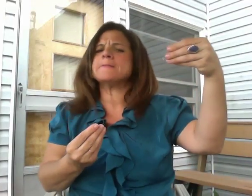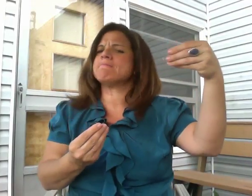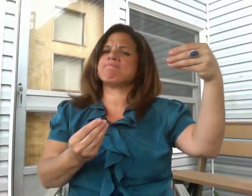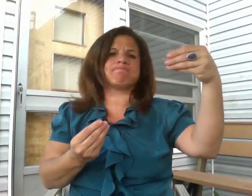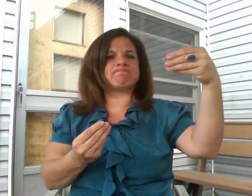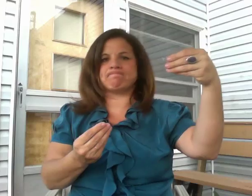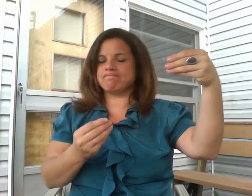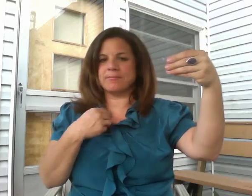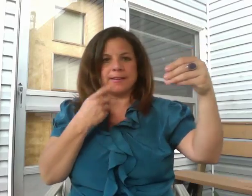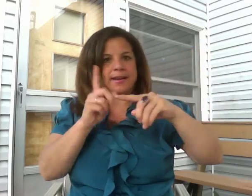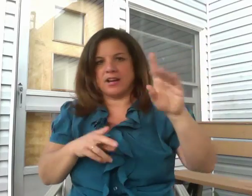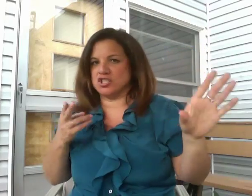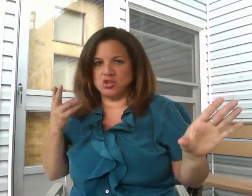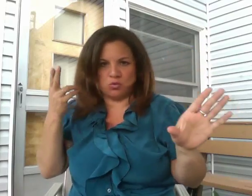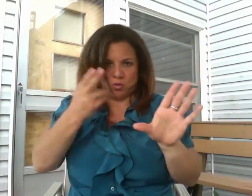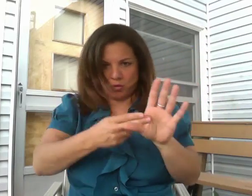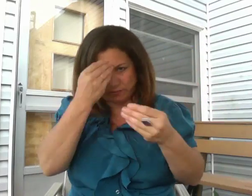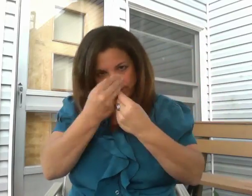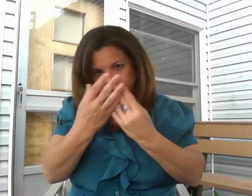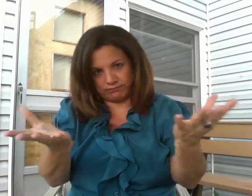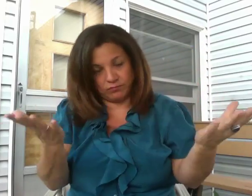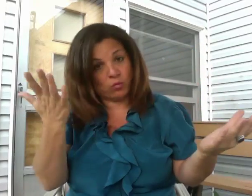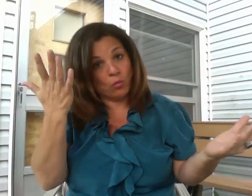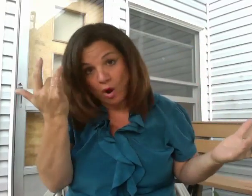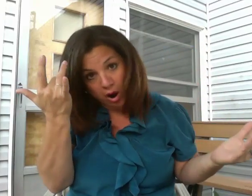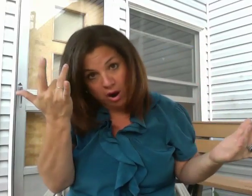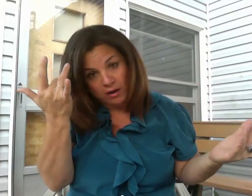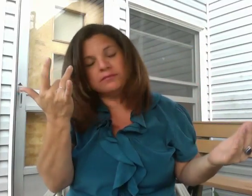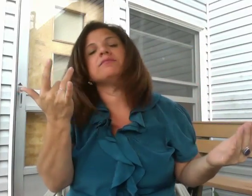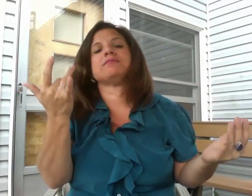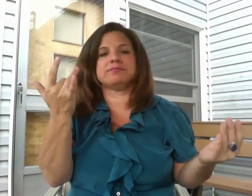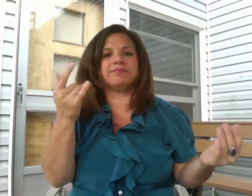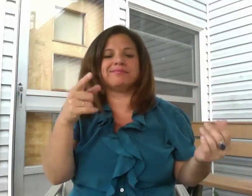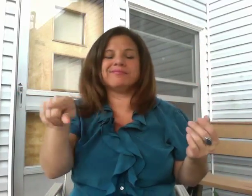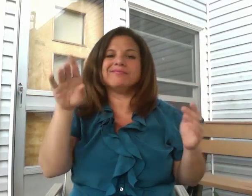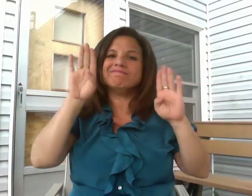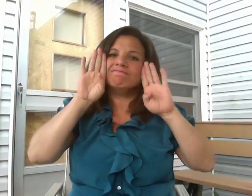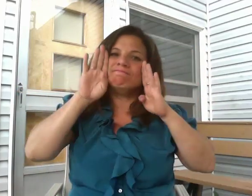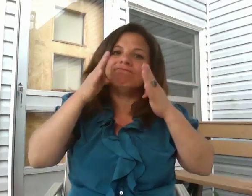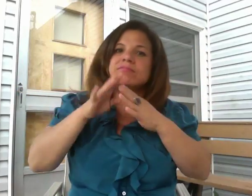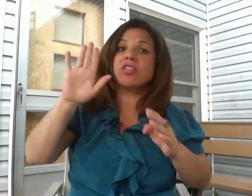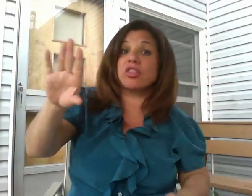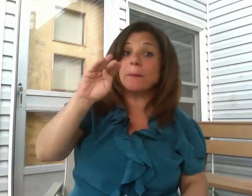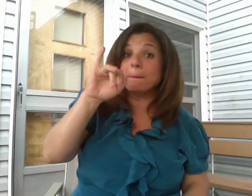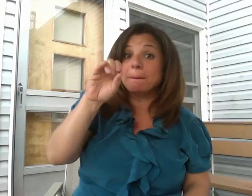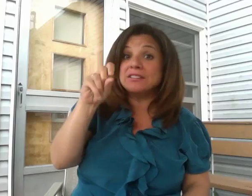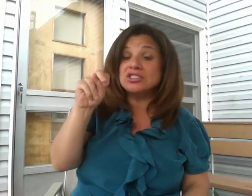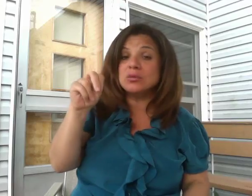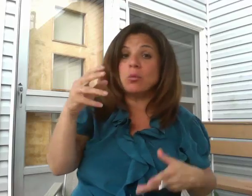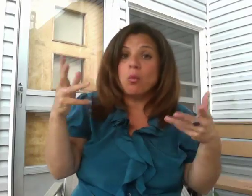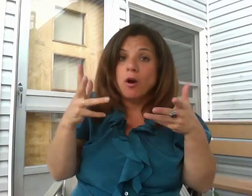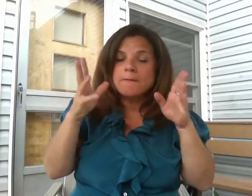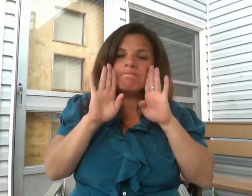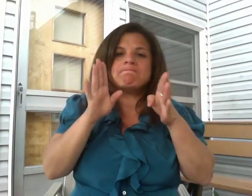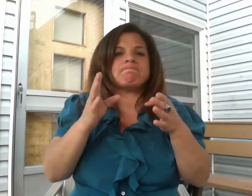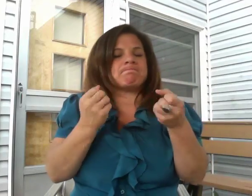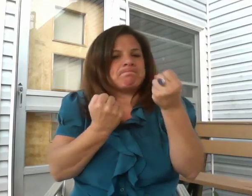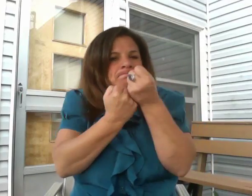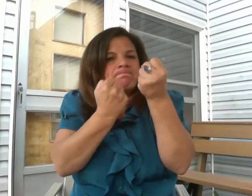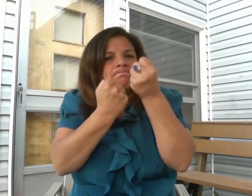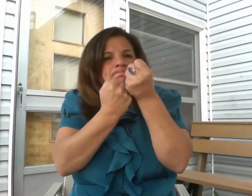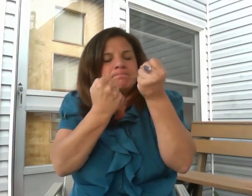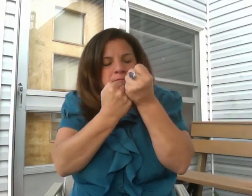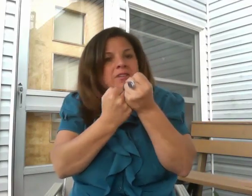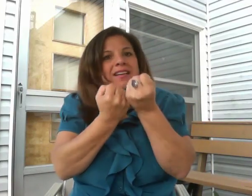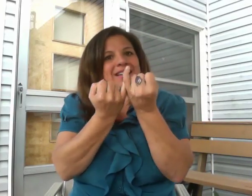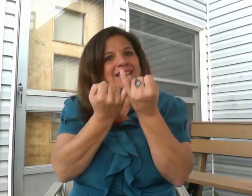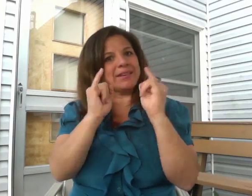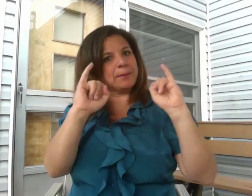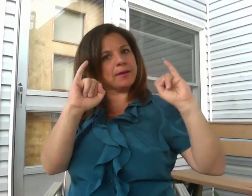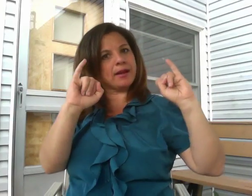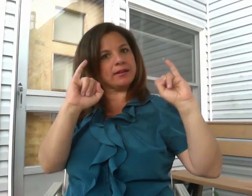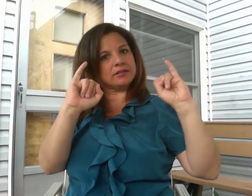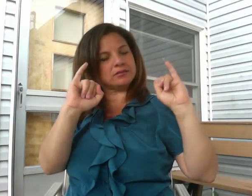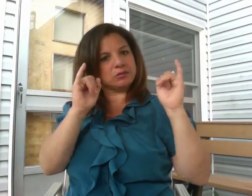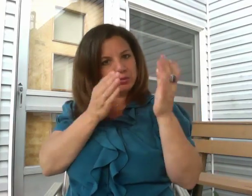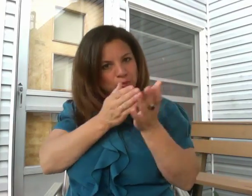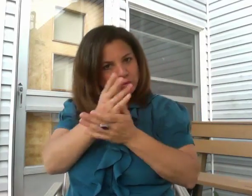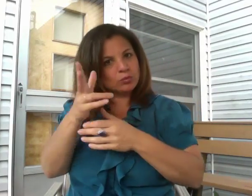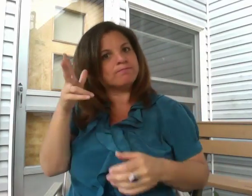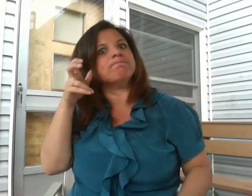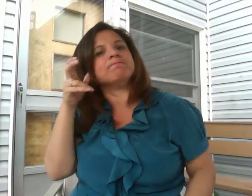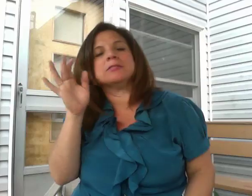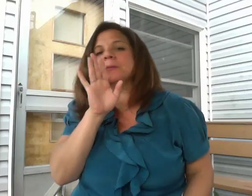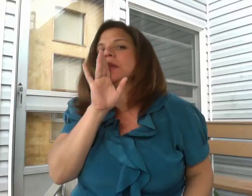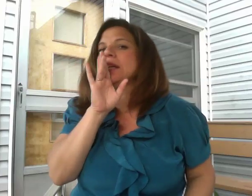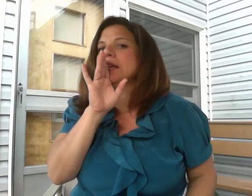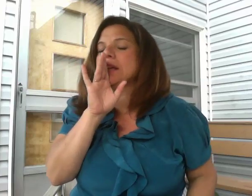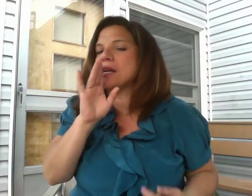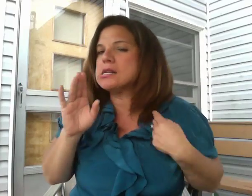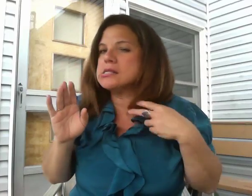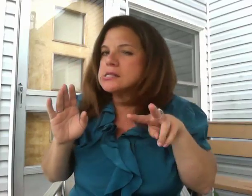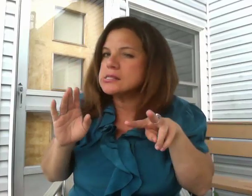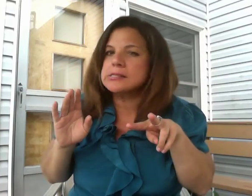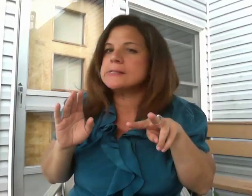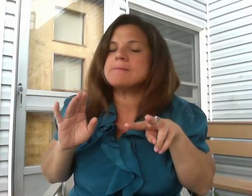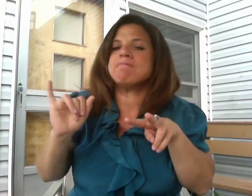When reading the letter, I am not able to join because of their mission that advocates independence through listening and talking (shaking my head)